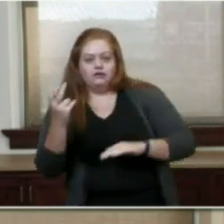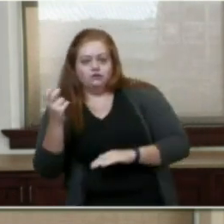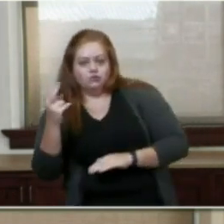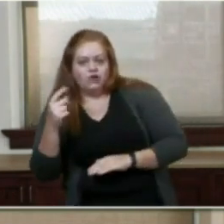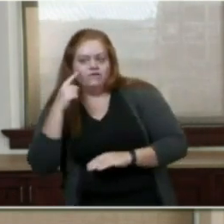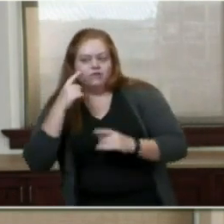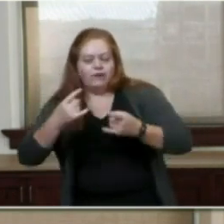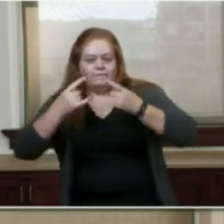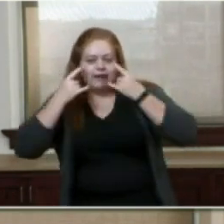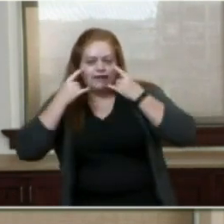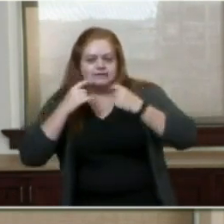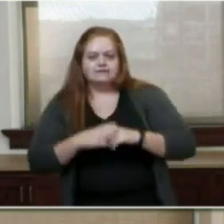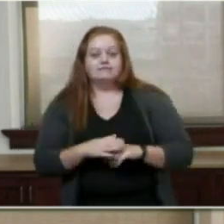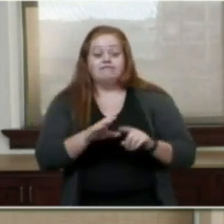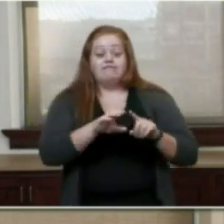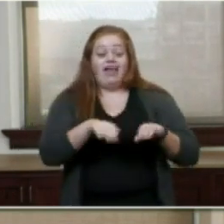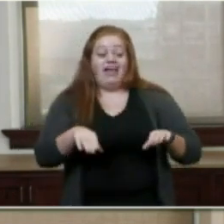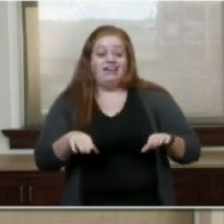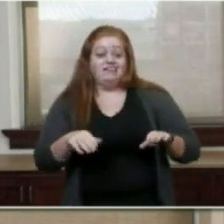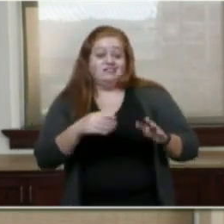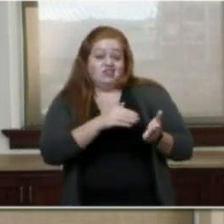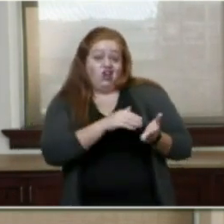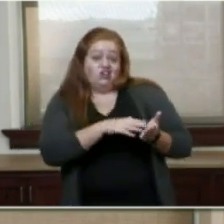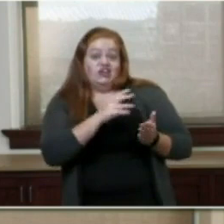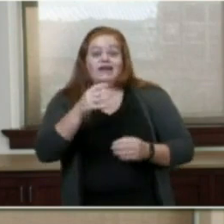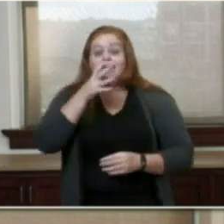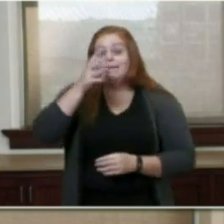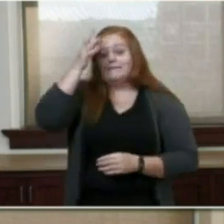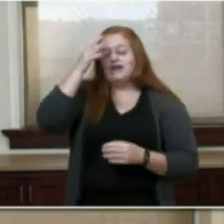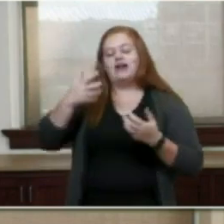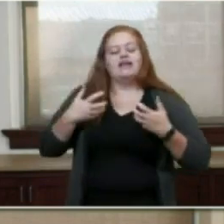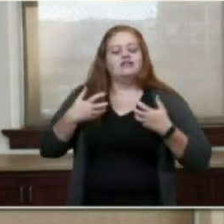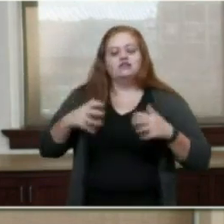pediatrician and a parent. I don't want Children to get this virus. Even if the